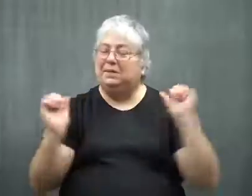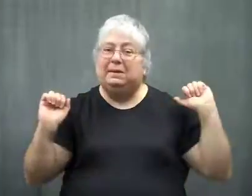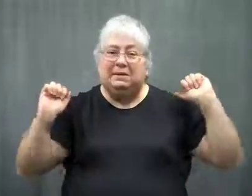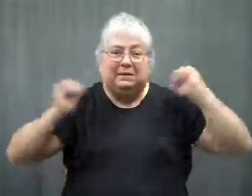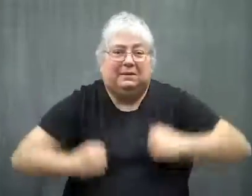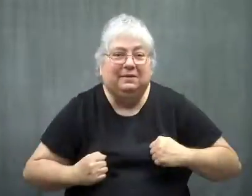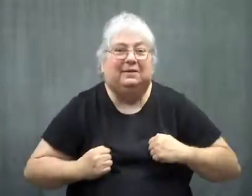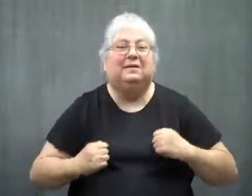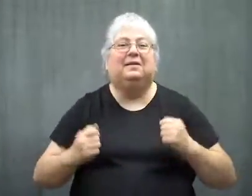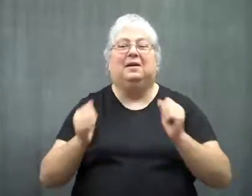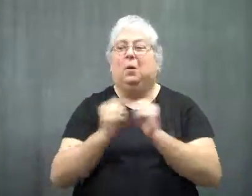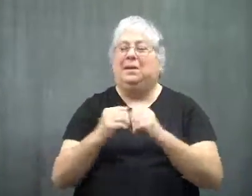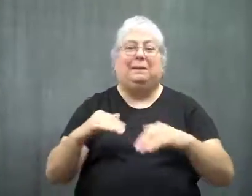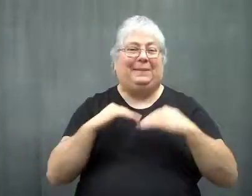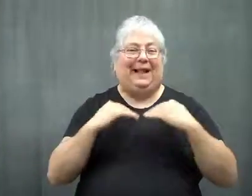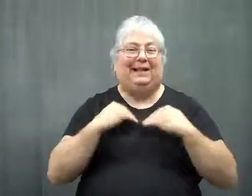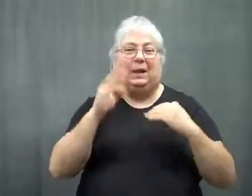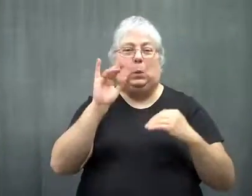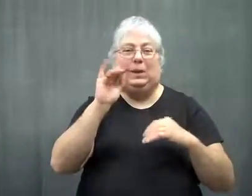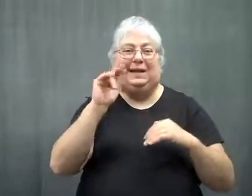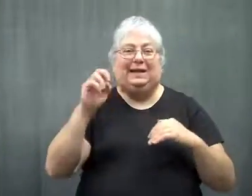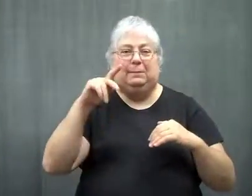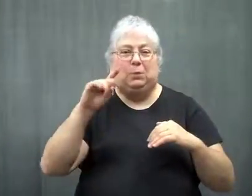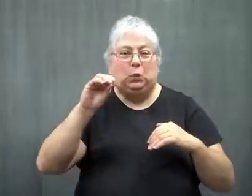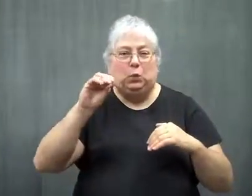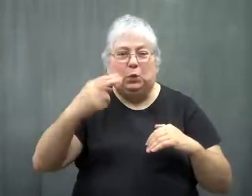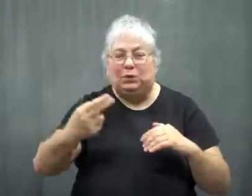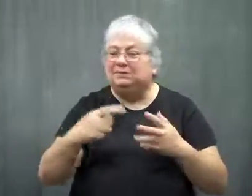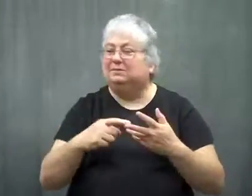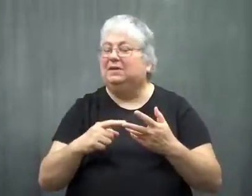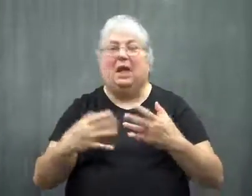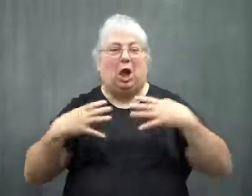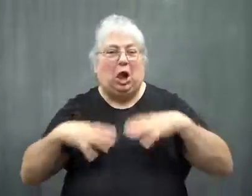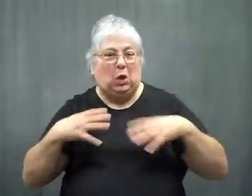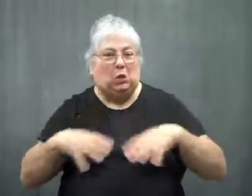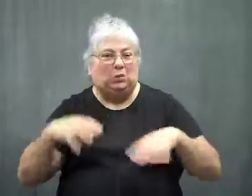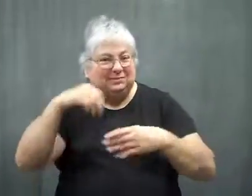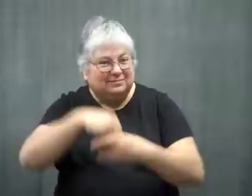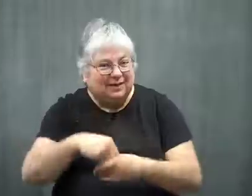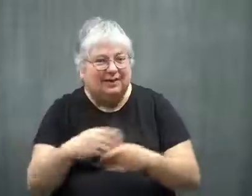There was also a back pack, a Winnie the Pooh blanket and clothes.